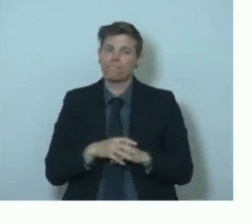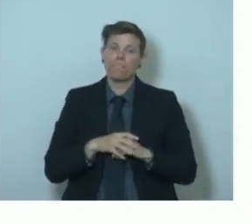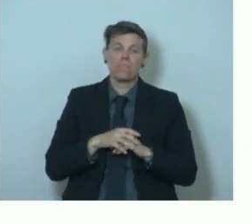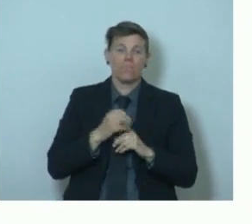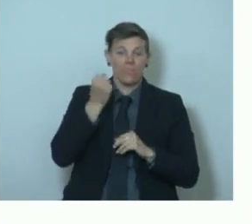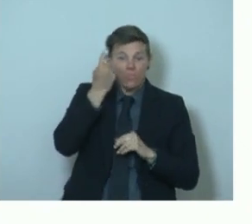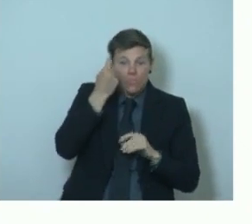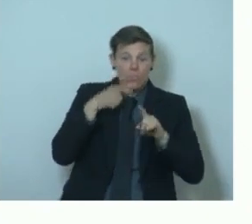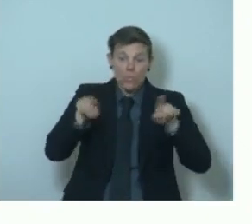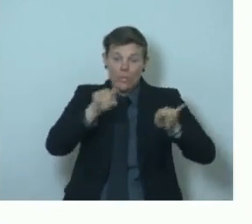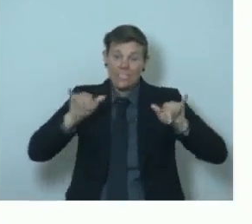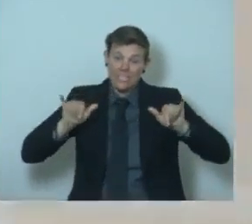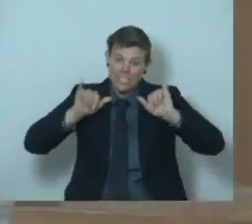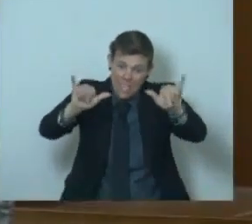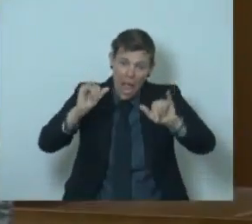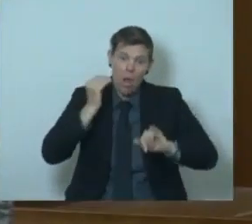GREAT PROGRESS ACROSS THE STATE.